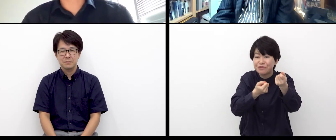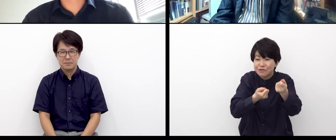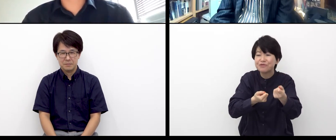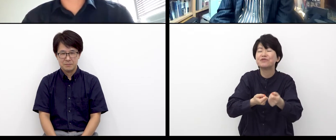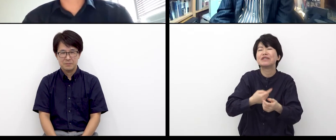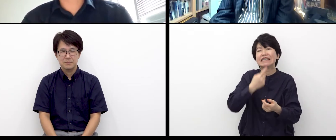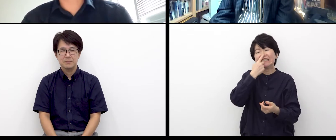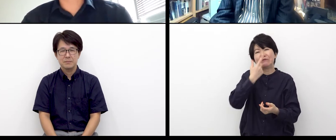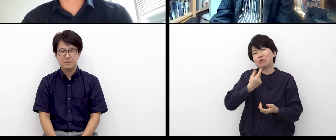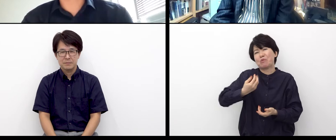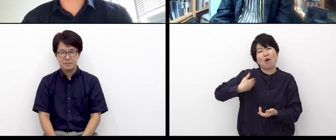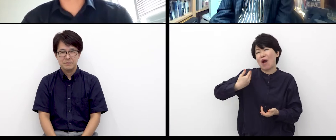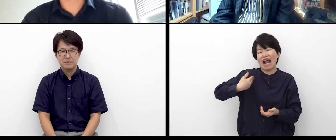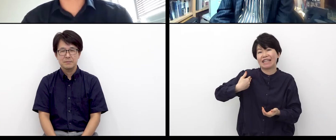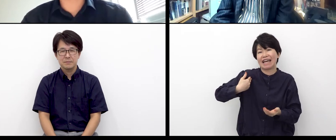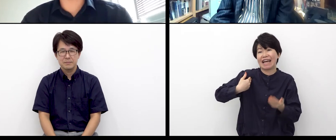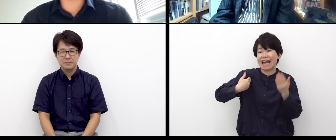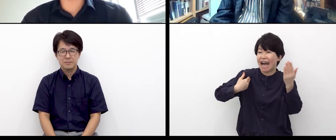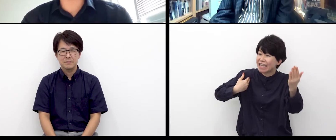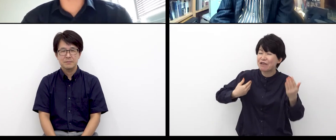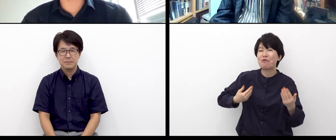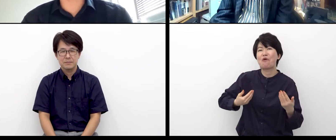in which we don’t know who we are and where we are.